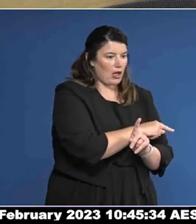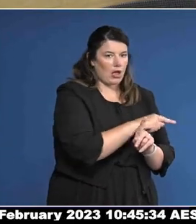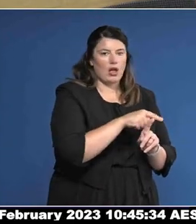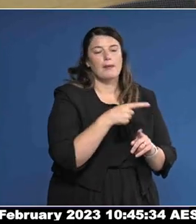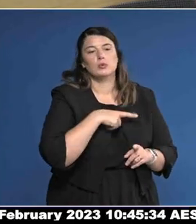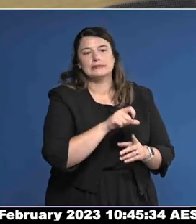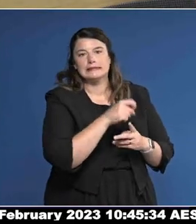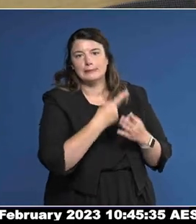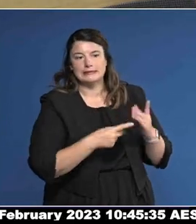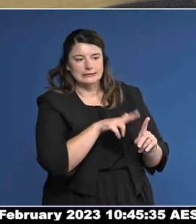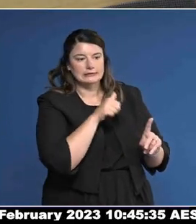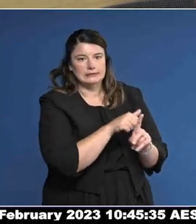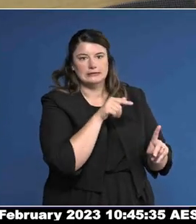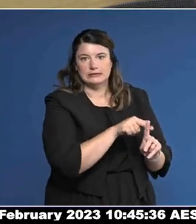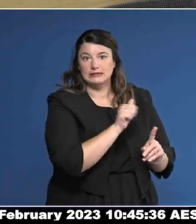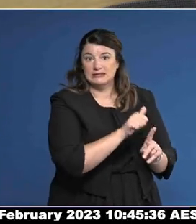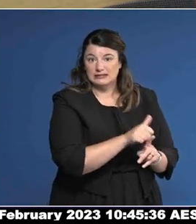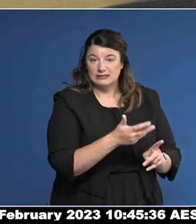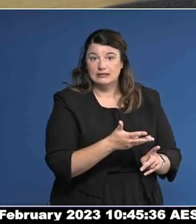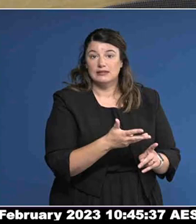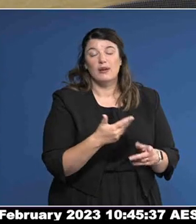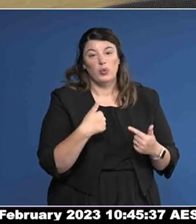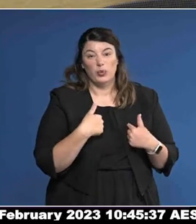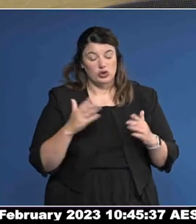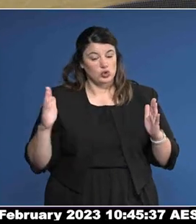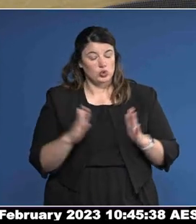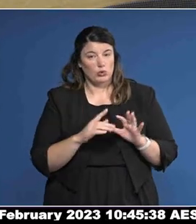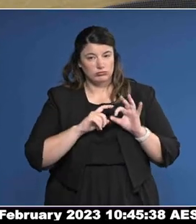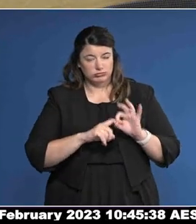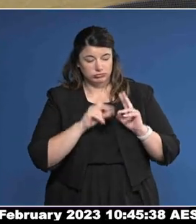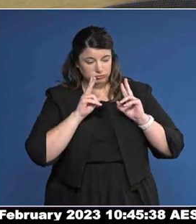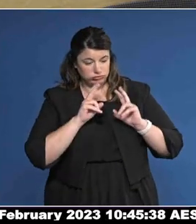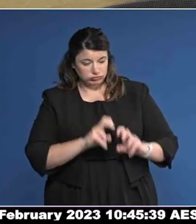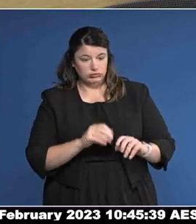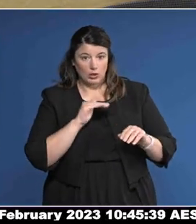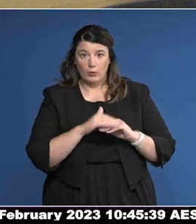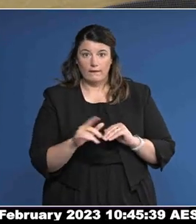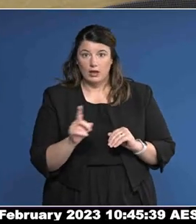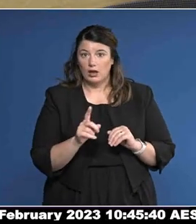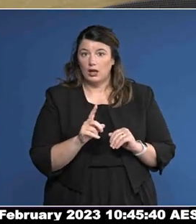The Royal Commission conducted a short inquiry looking at the way in which training